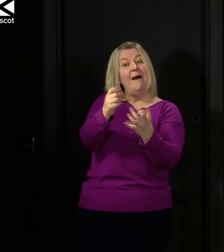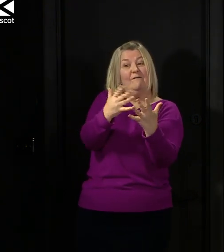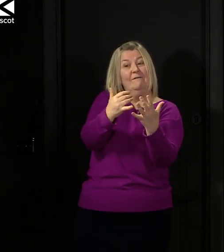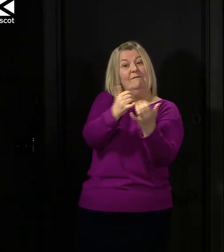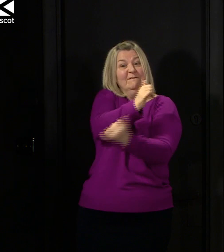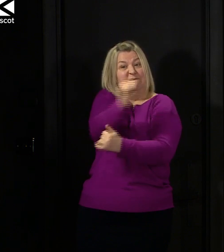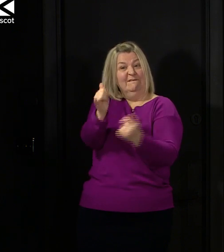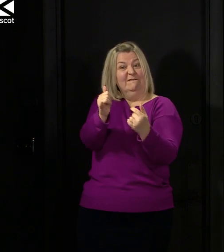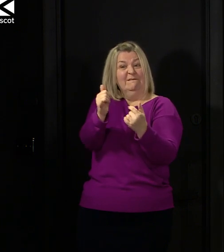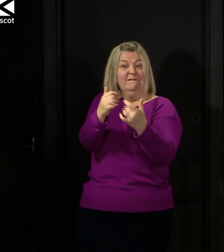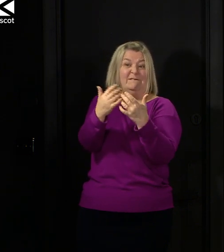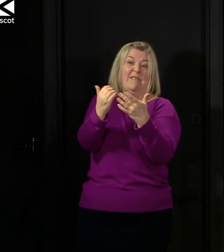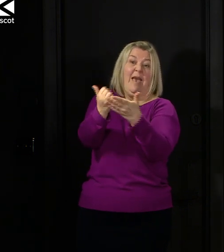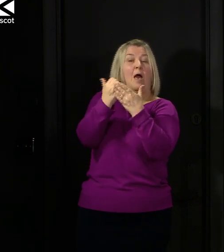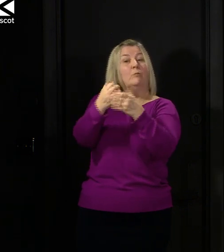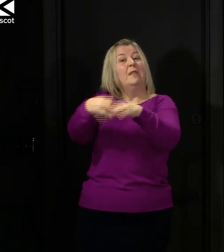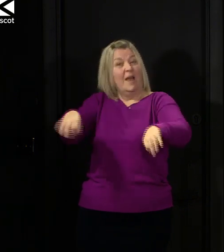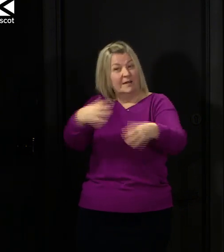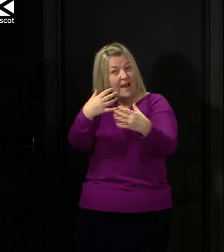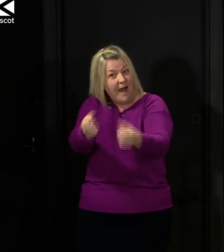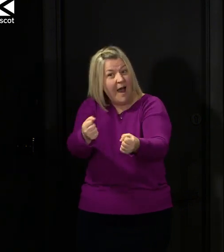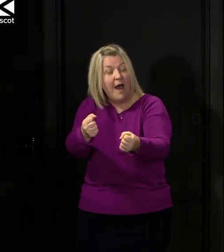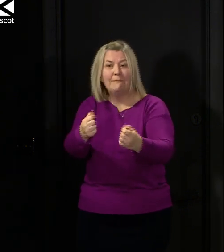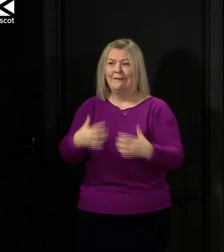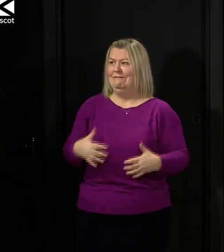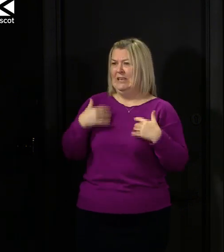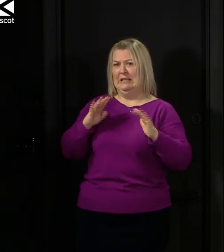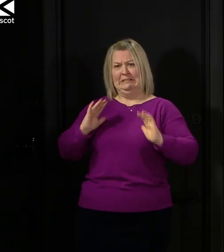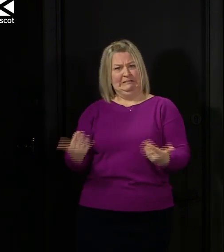feels they are not getting what they need to address that, and we will rectify that